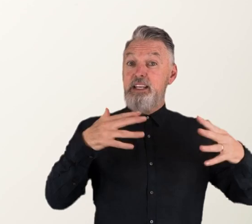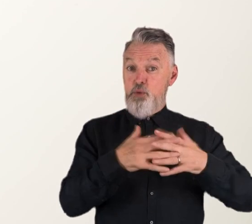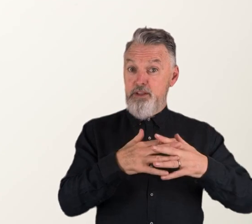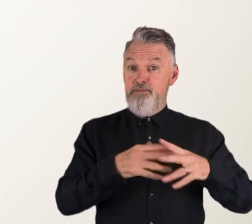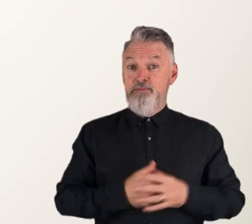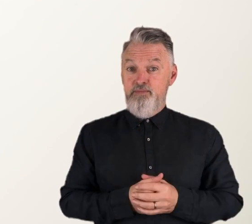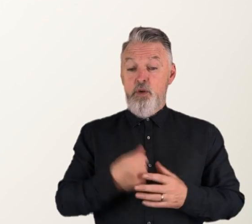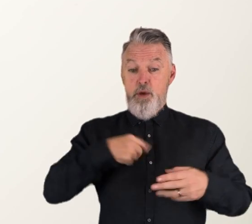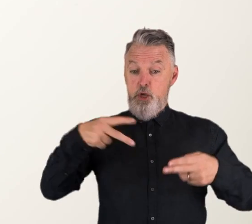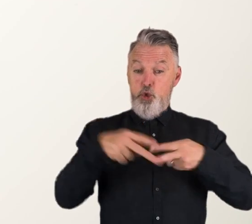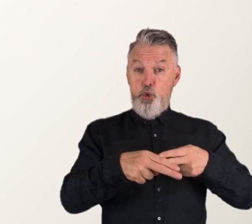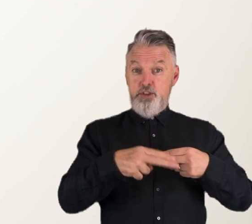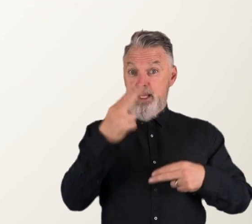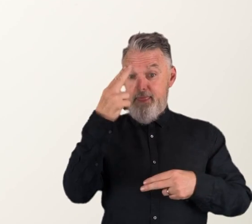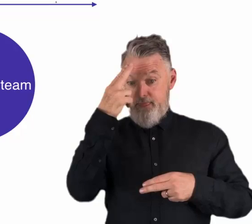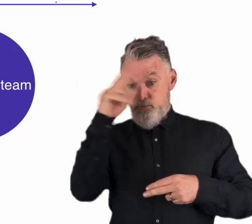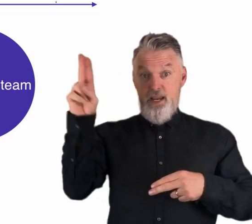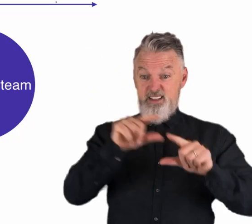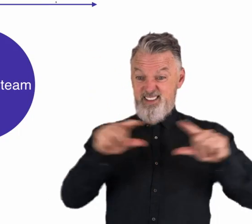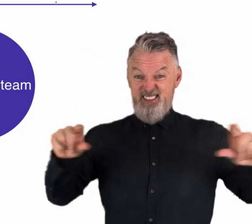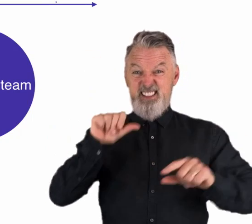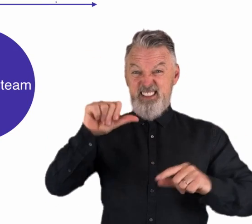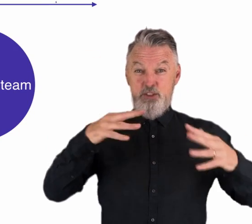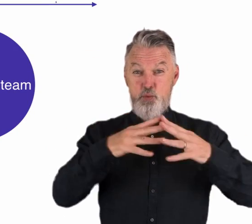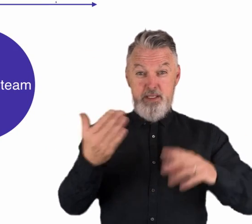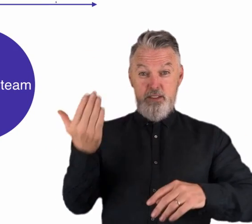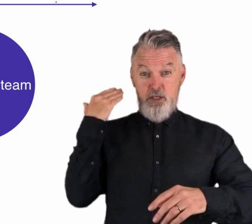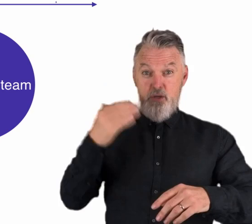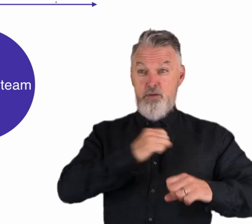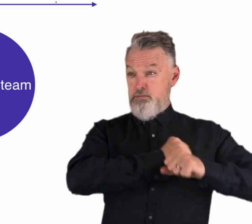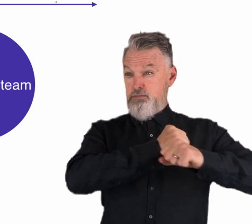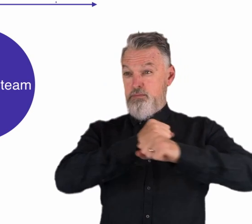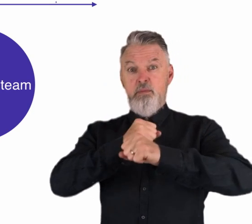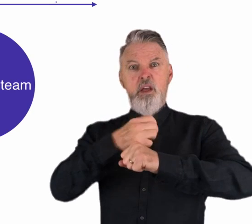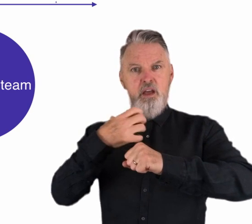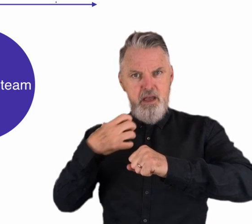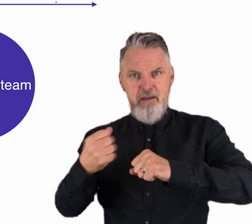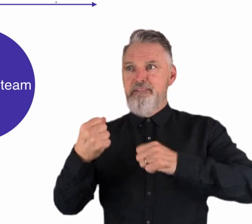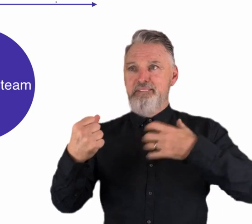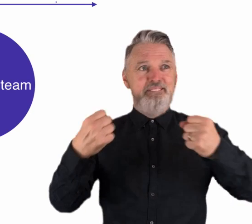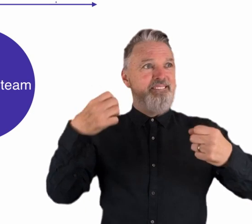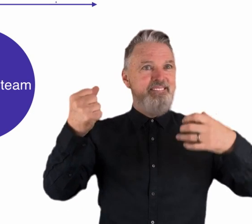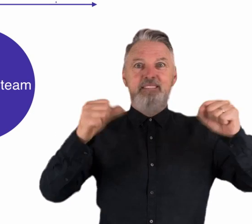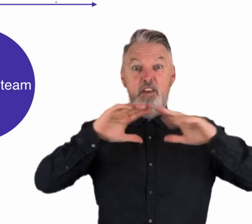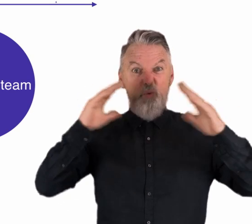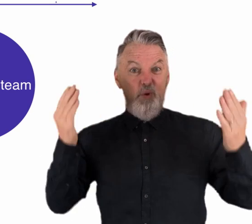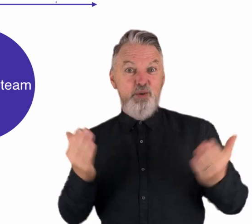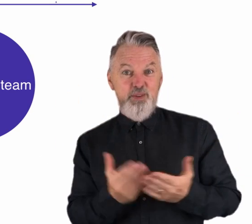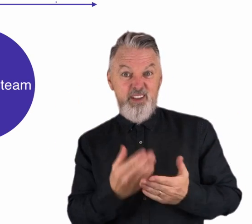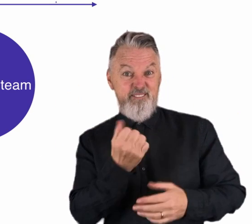We launched our brand just six weeks ago and we've already seen press coverage from over 15 outlets from around the world. We've been working on partnerships